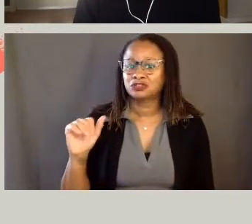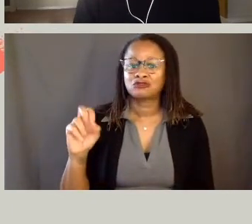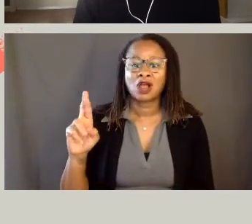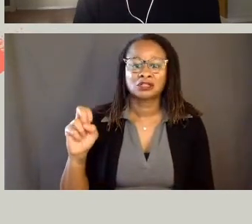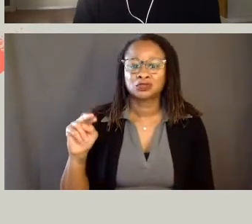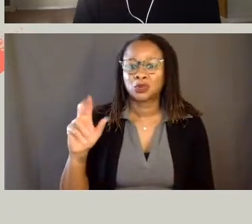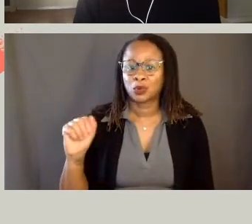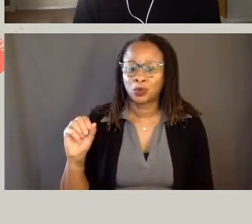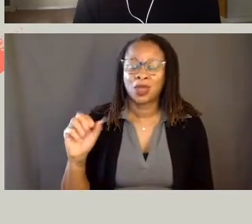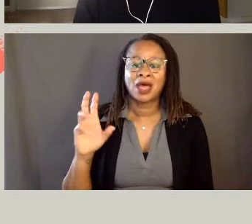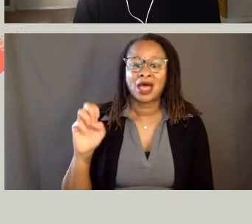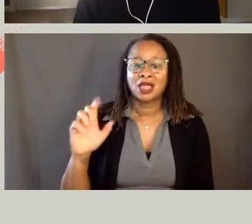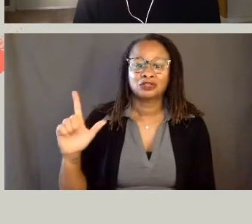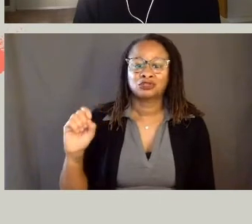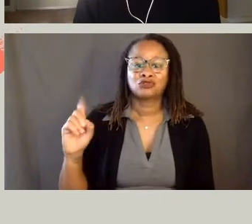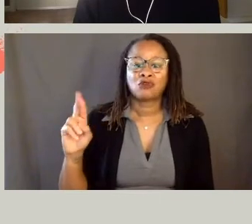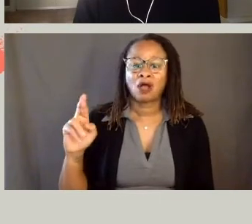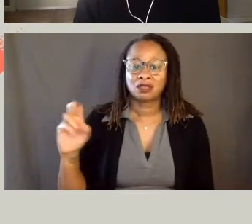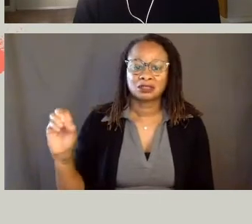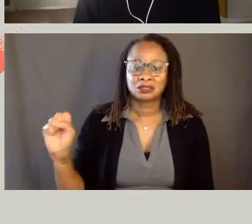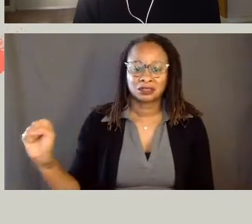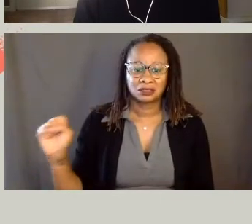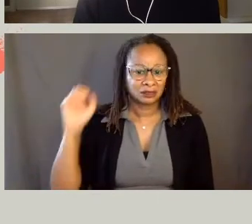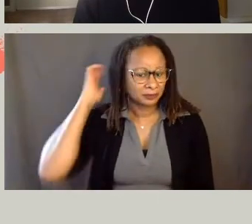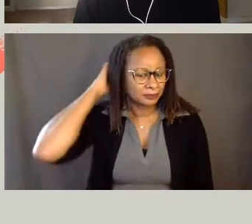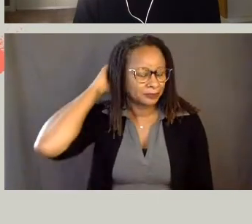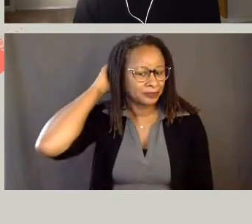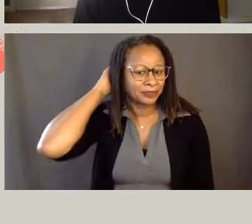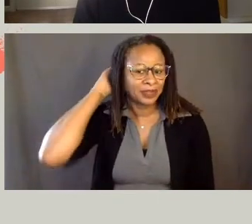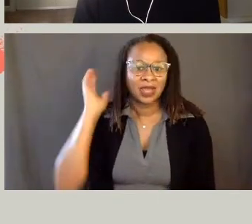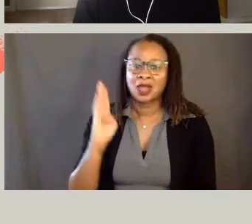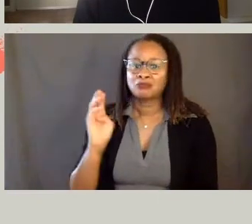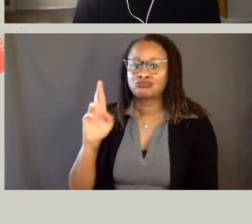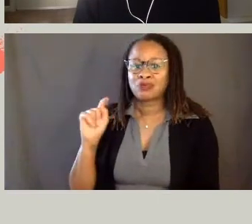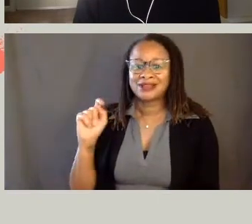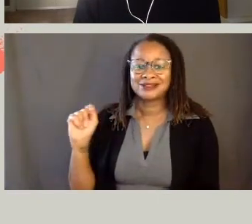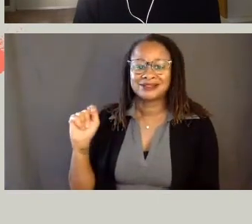we have Brett Story, like some really visionary filmmakers,